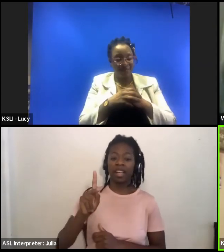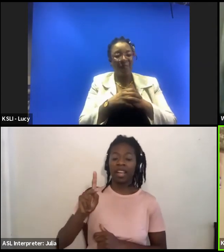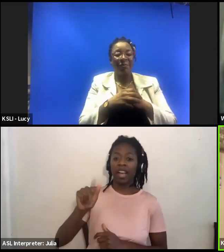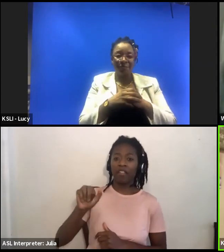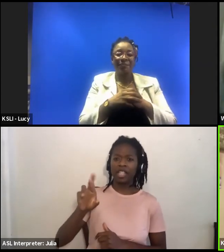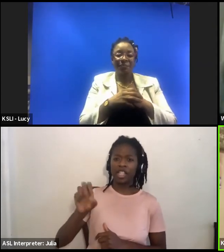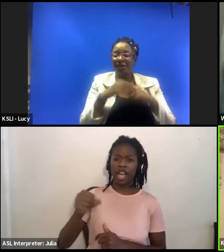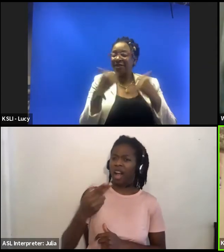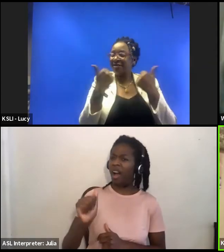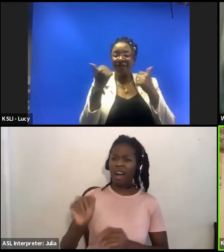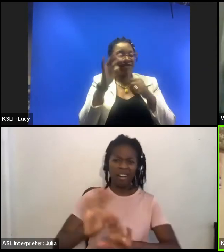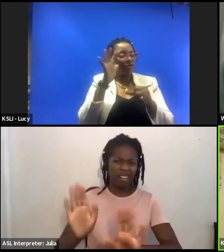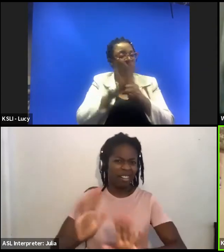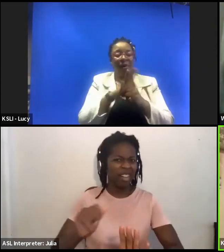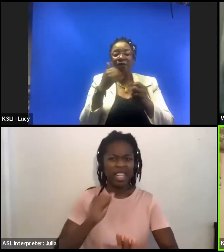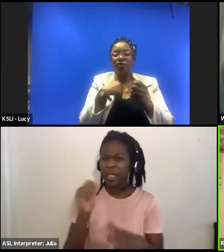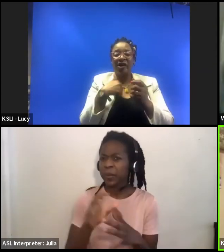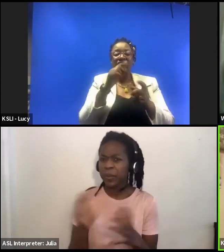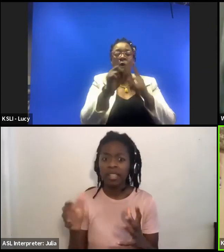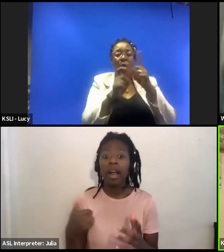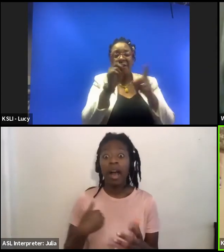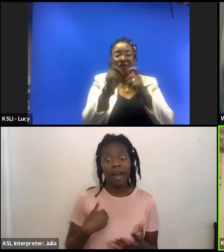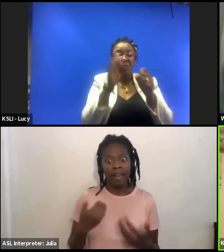I have so many questions I don't even know which one to start asking.